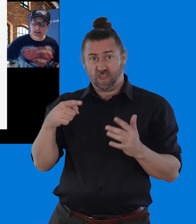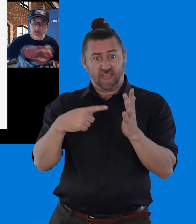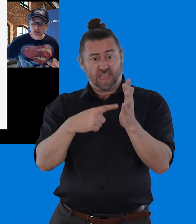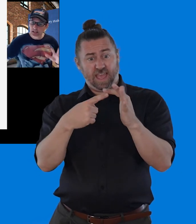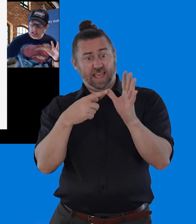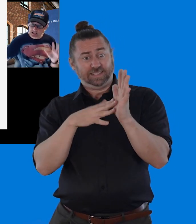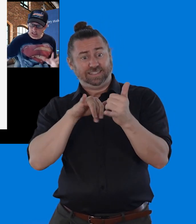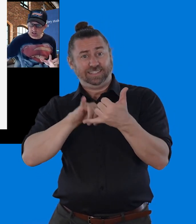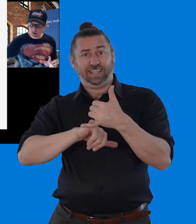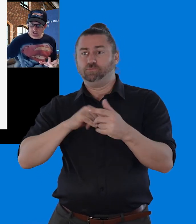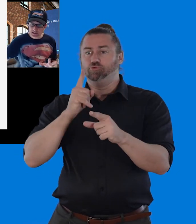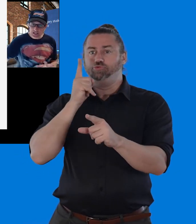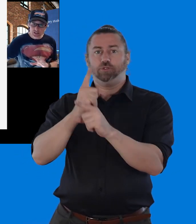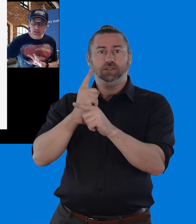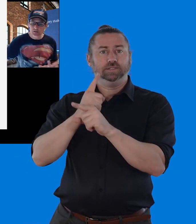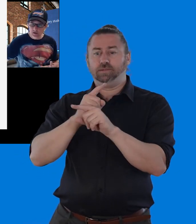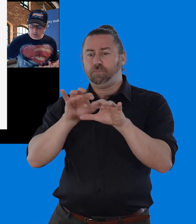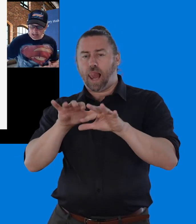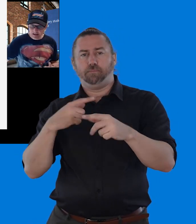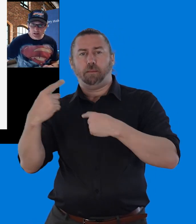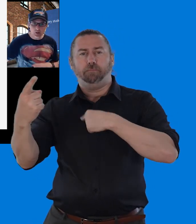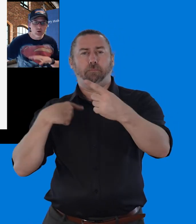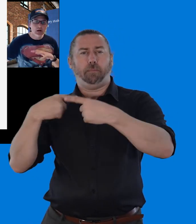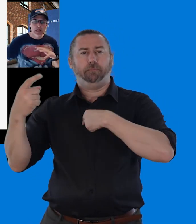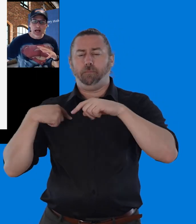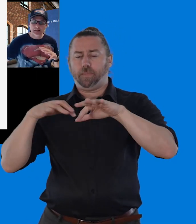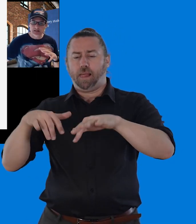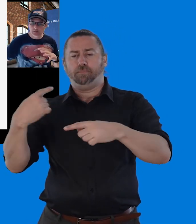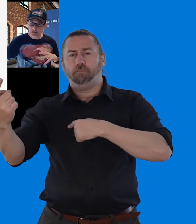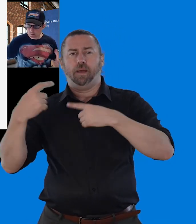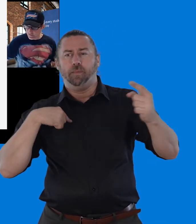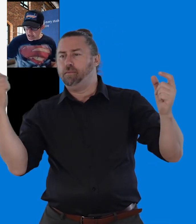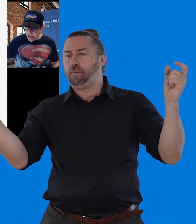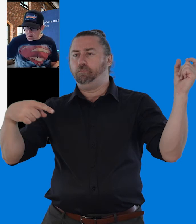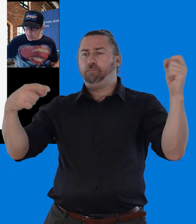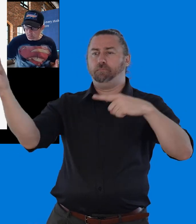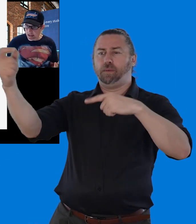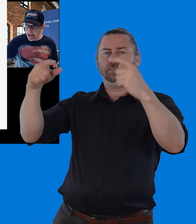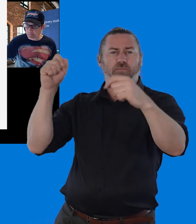Alright, so here's a conversation that I've been having, or it's some sort of announcement, perhaps.